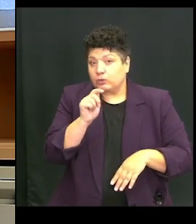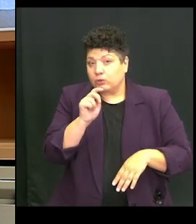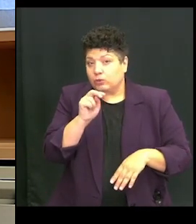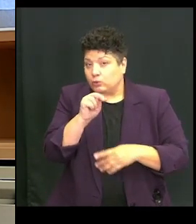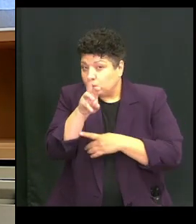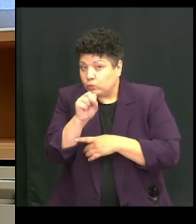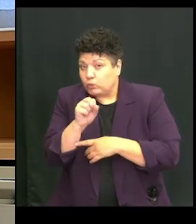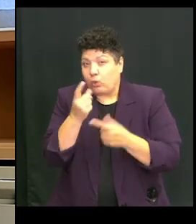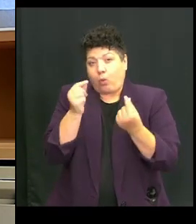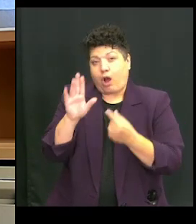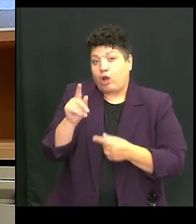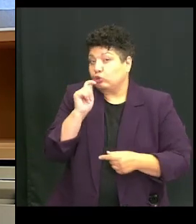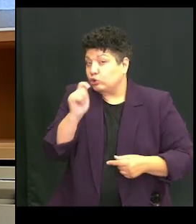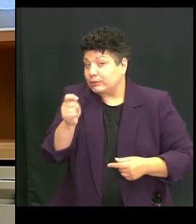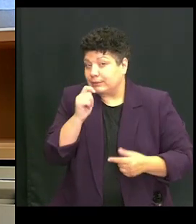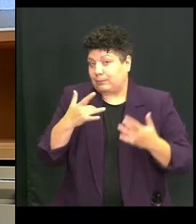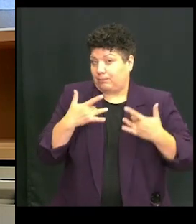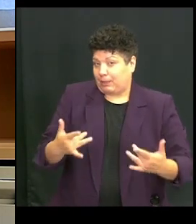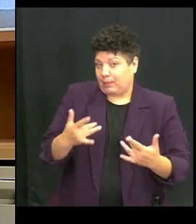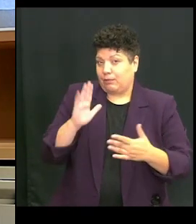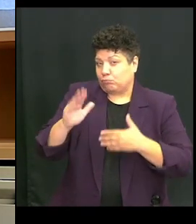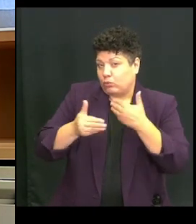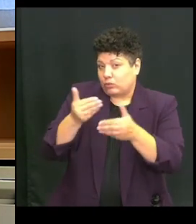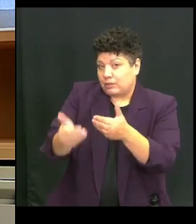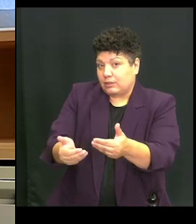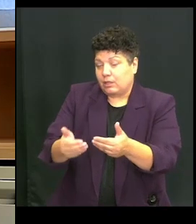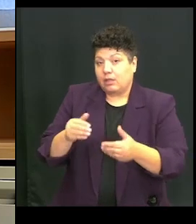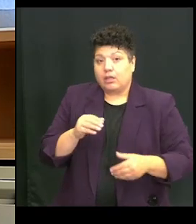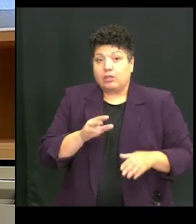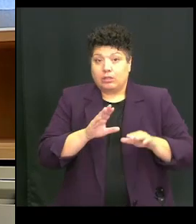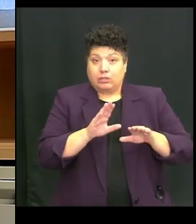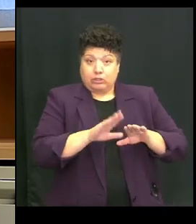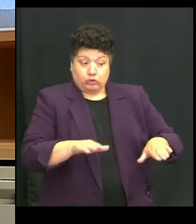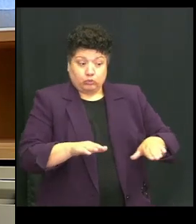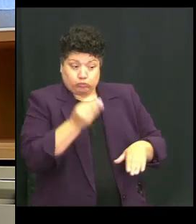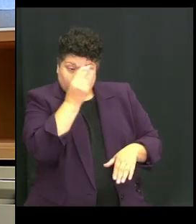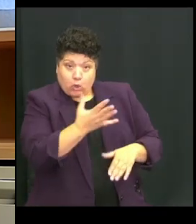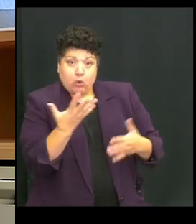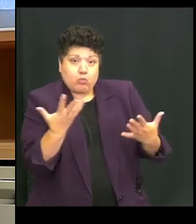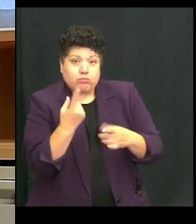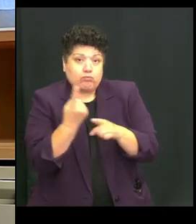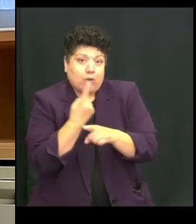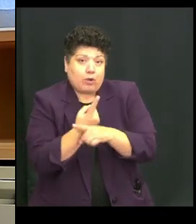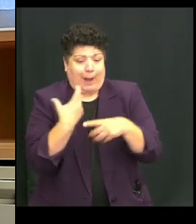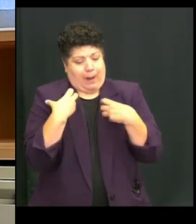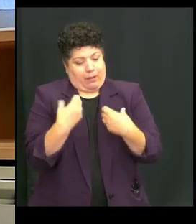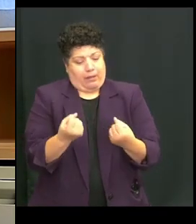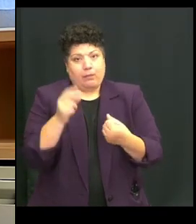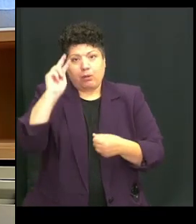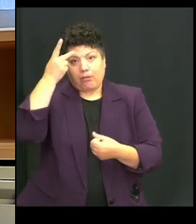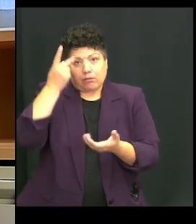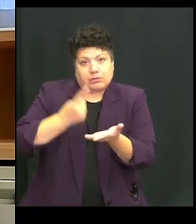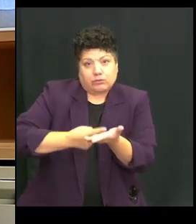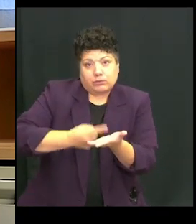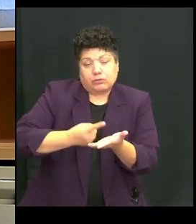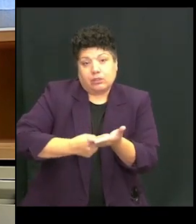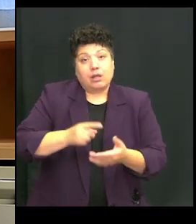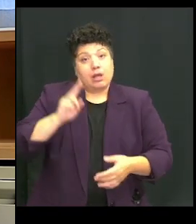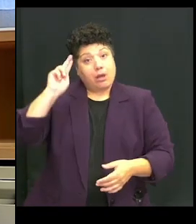We could teach children how to engage in healthy and constructive political dialogue. We do have some work in political science, for instance,